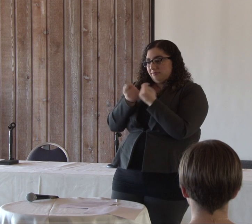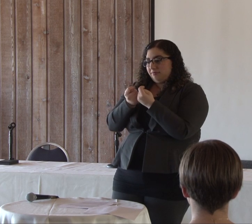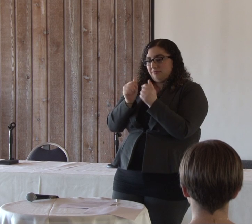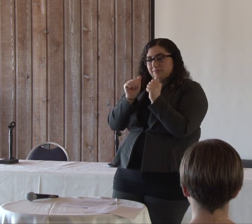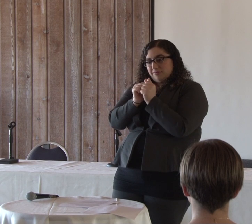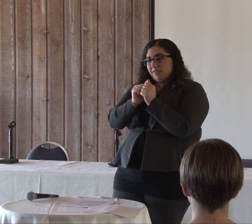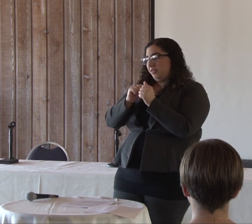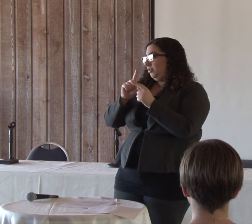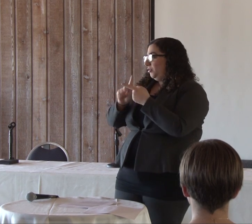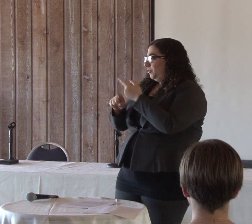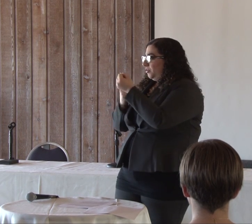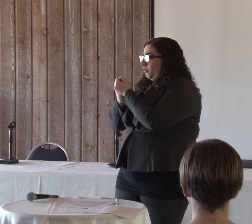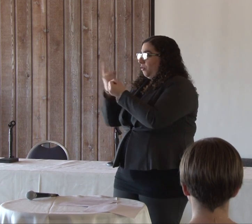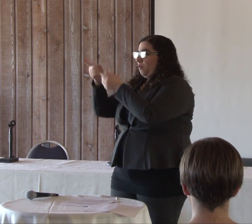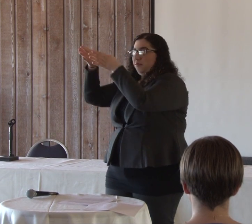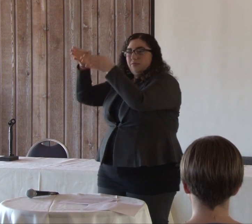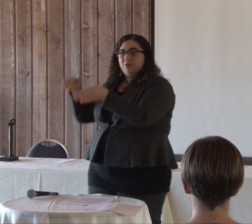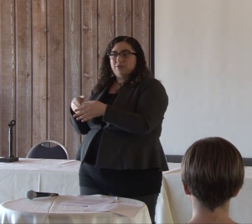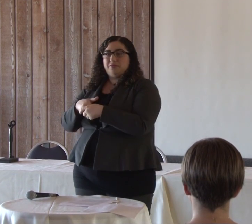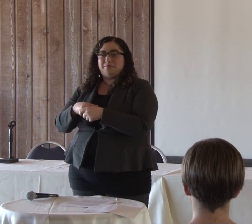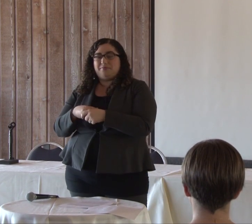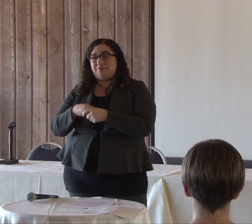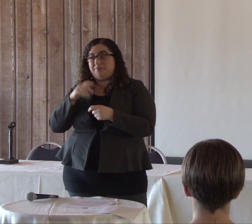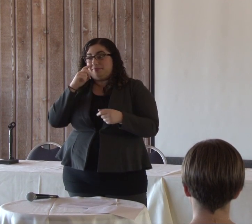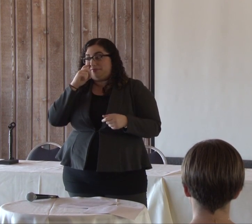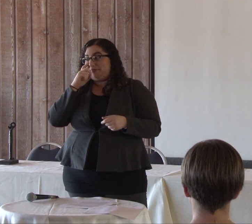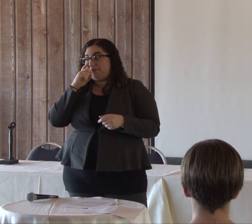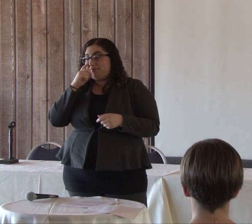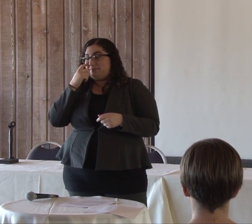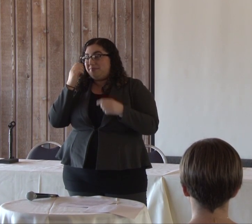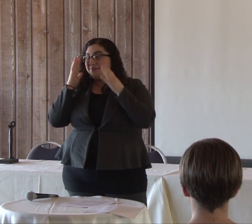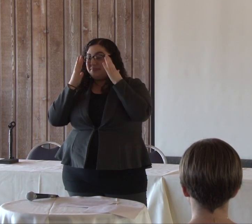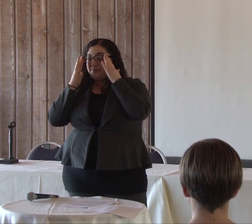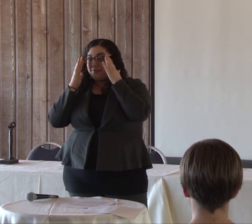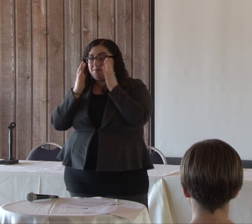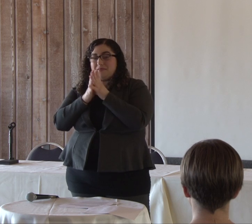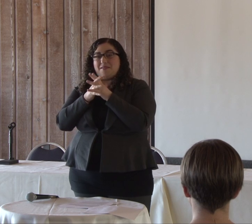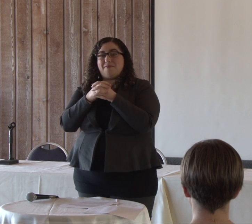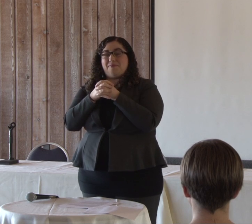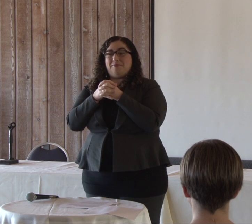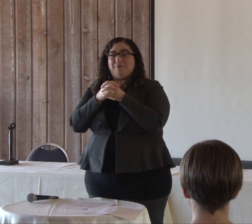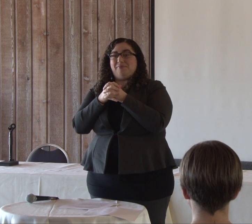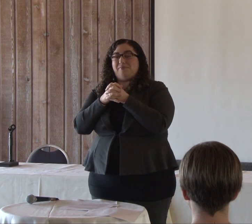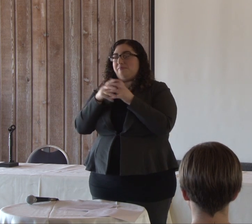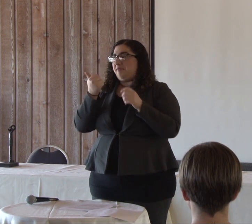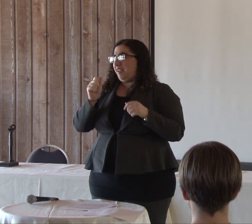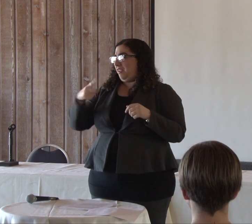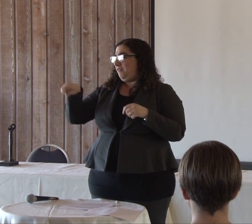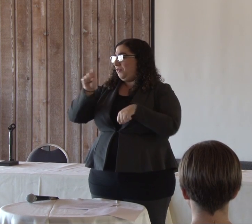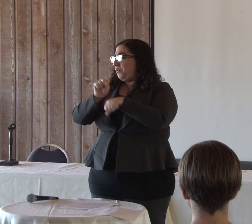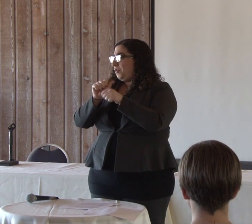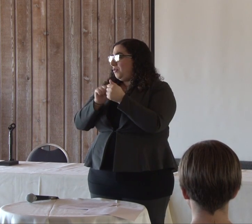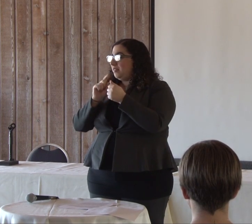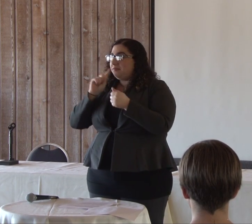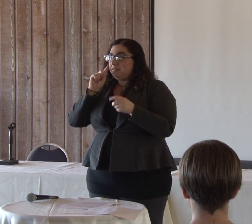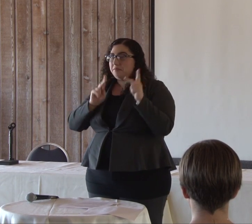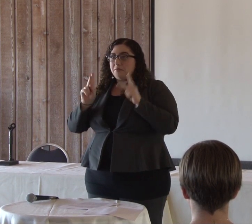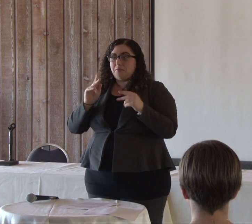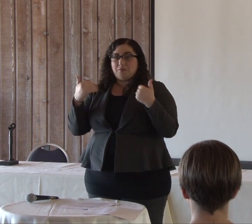counselors and you have psychologists That are your colleagues. We as interpreters are part of your medical team. To service the patients that you see.